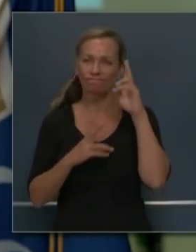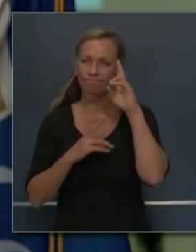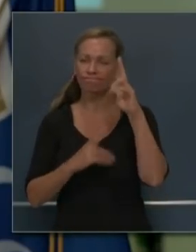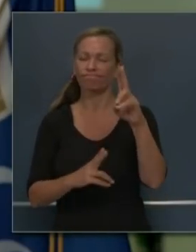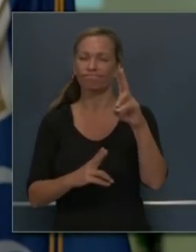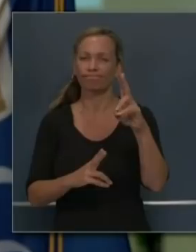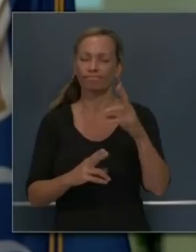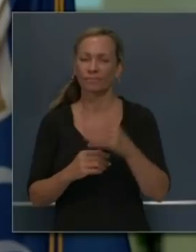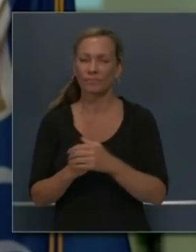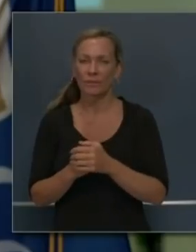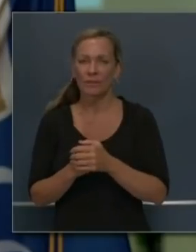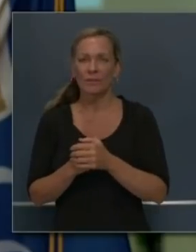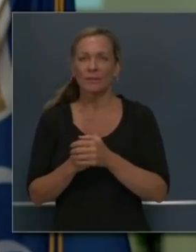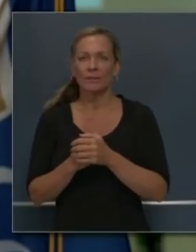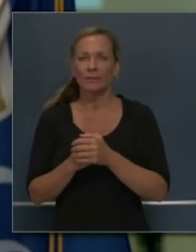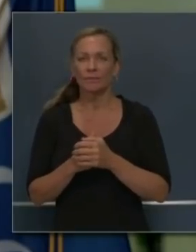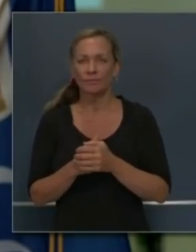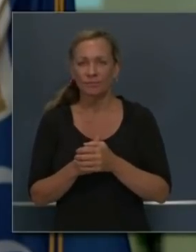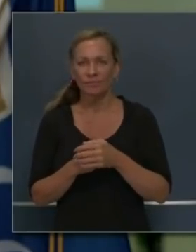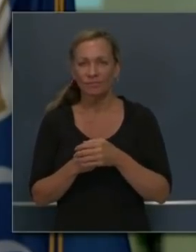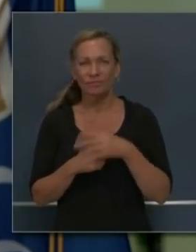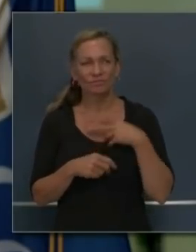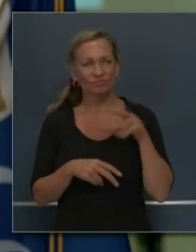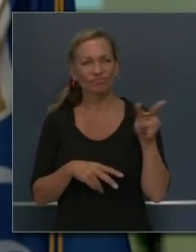ONE FINAL POINT, AND THAT IS, I